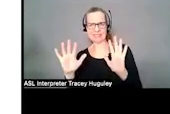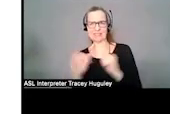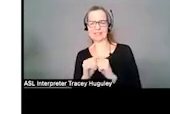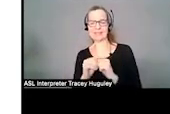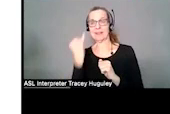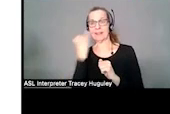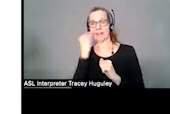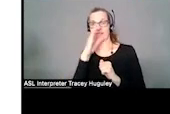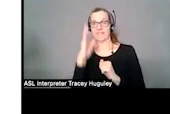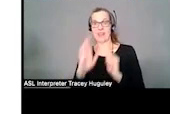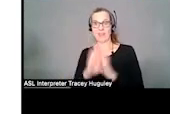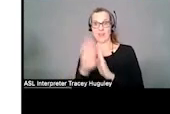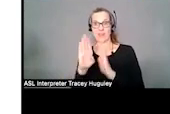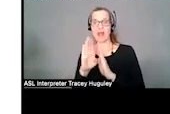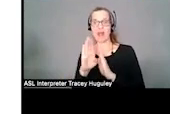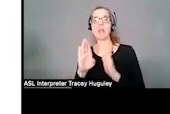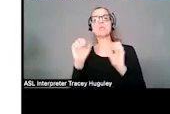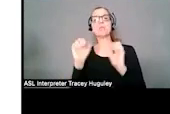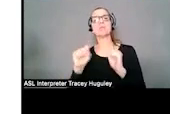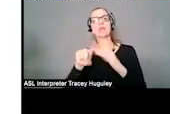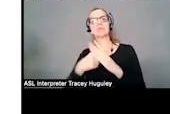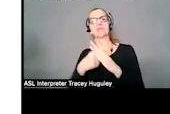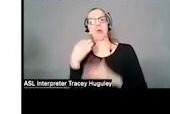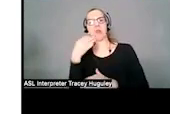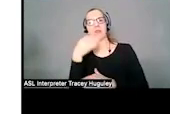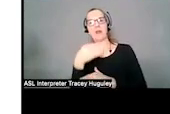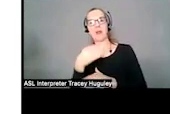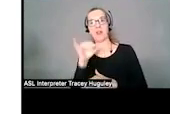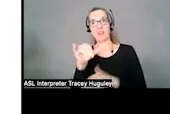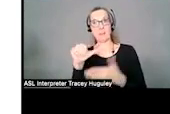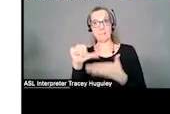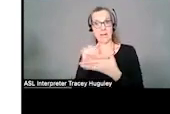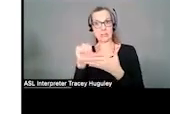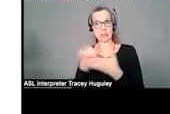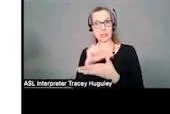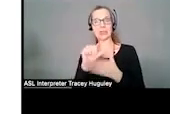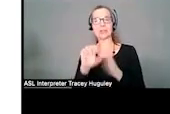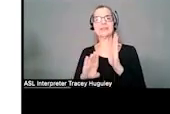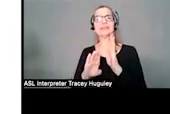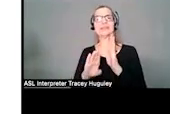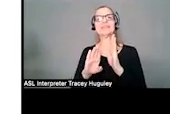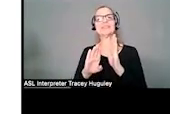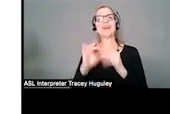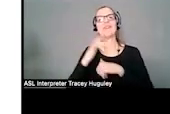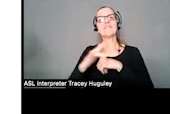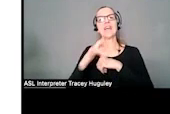like this before. And this format page is available in the list of NIH format pages,